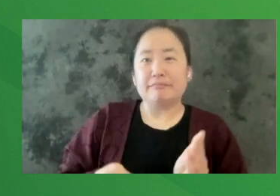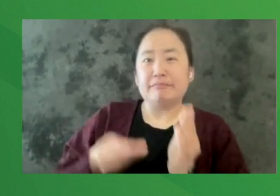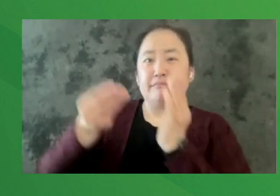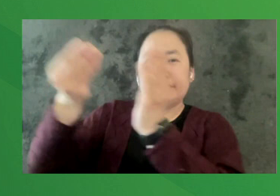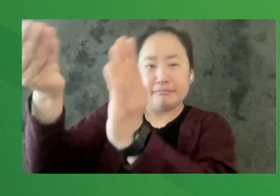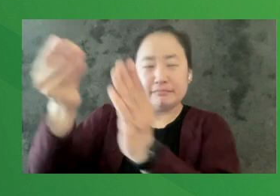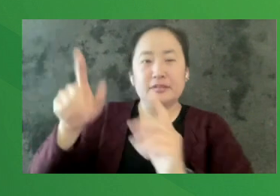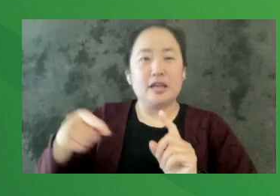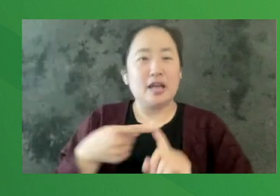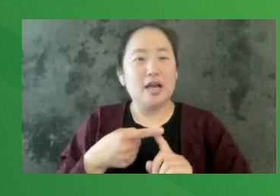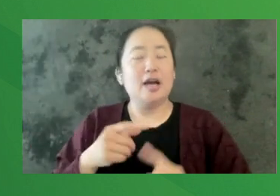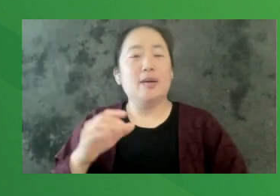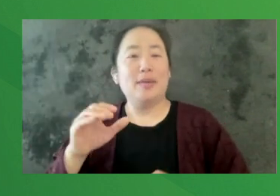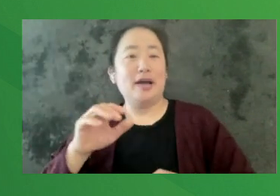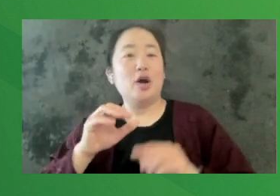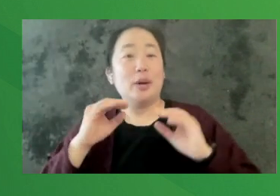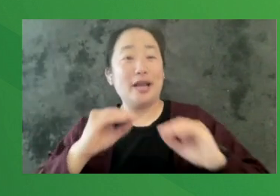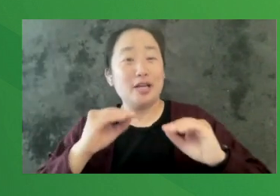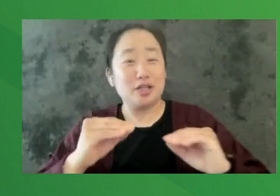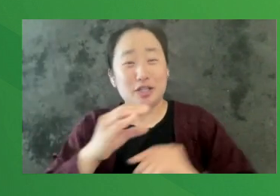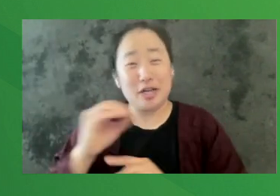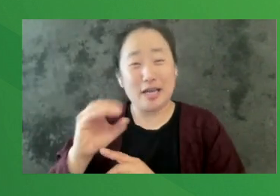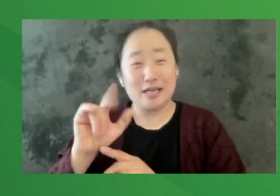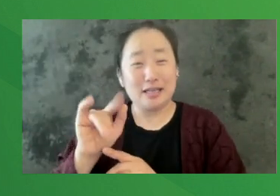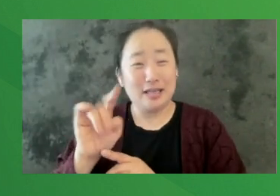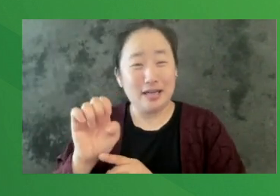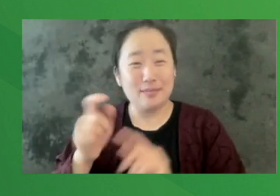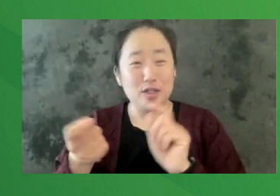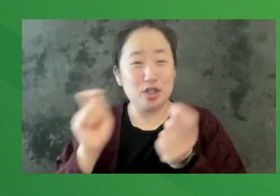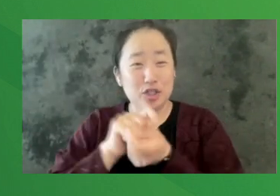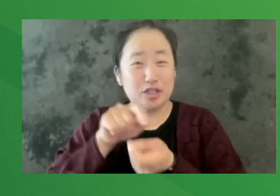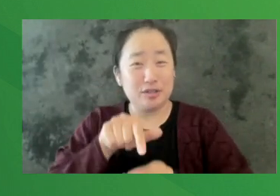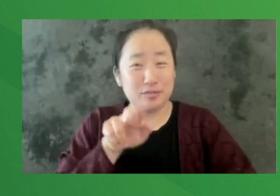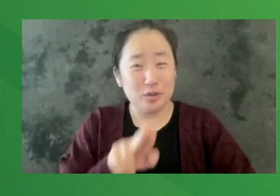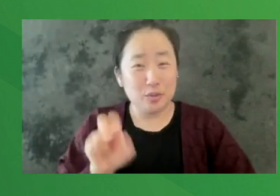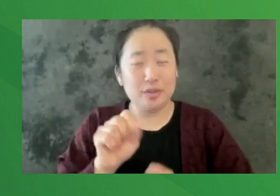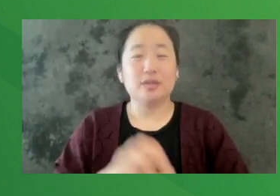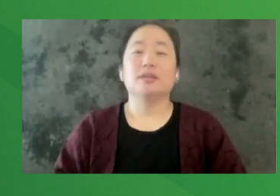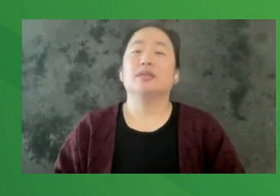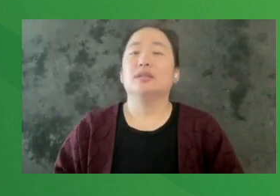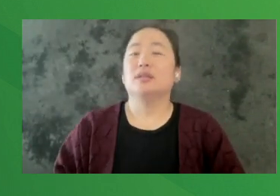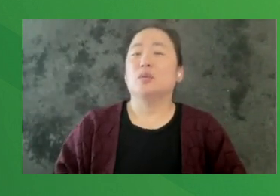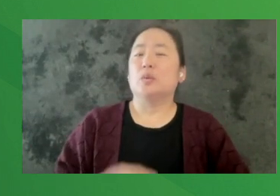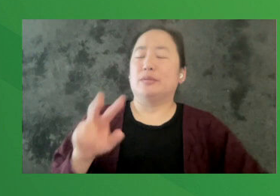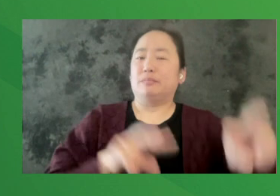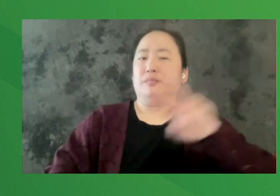working with a bunch of great partners. We map the K-12 landscape and you can download this report.